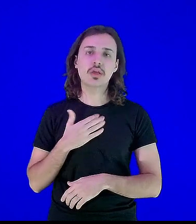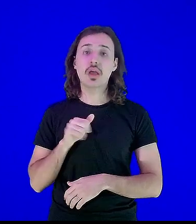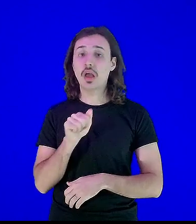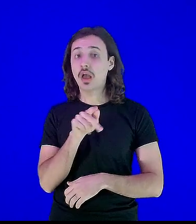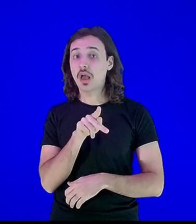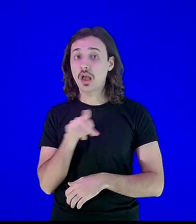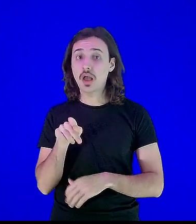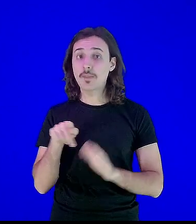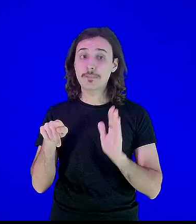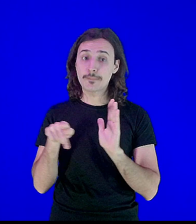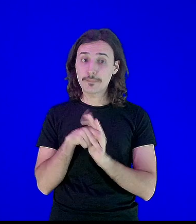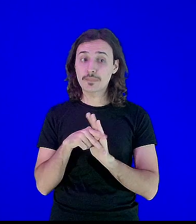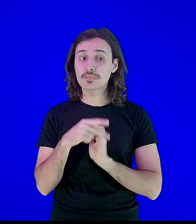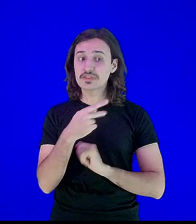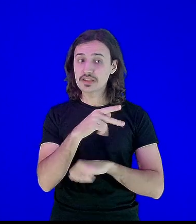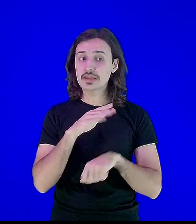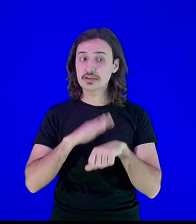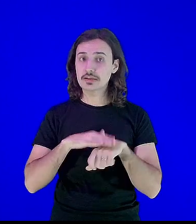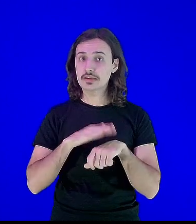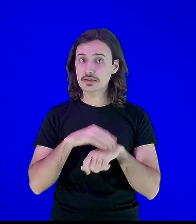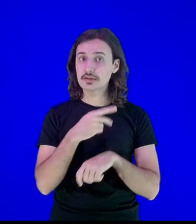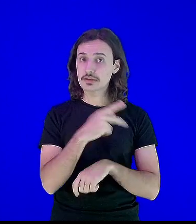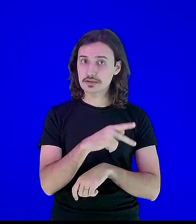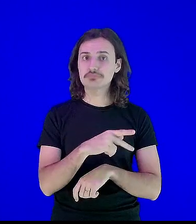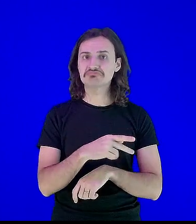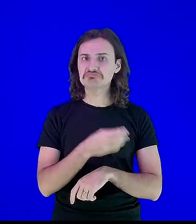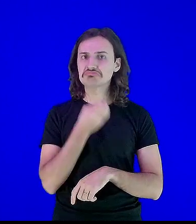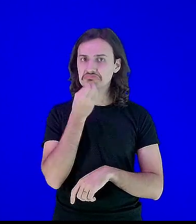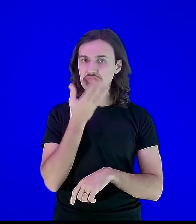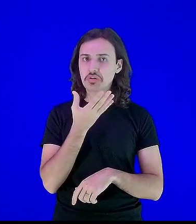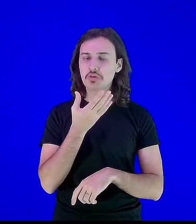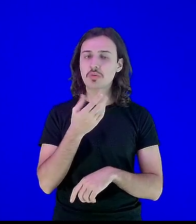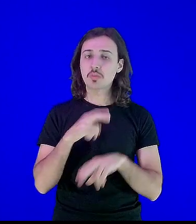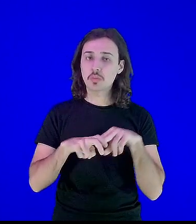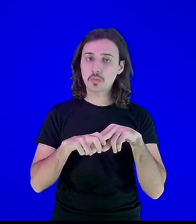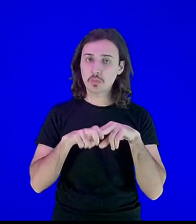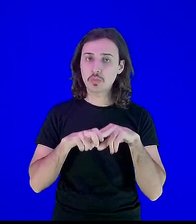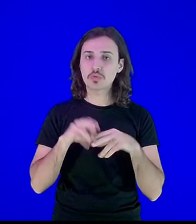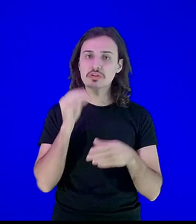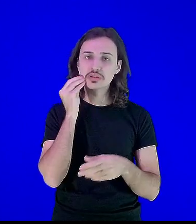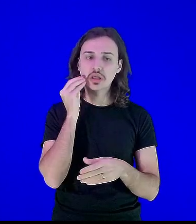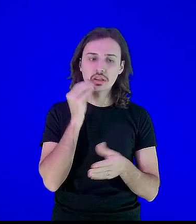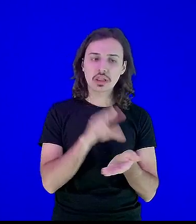the same feeling as their applications so this' the Google Calendar, it is in Portuguese